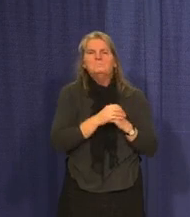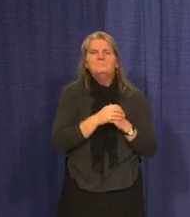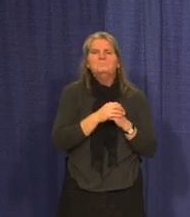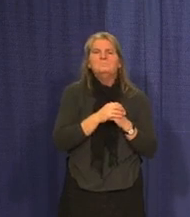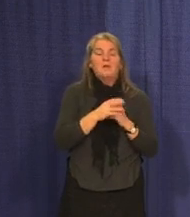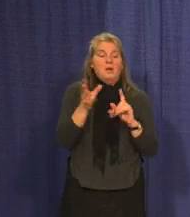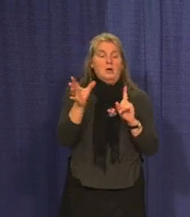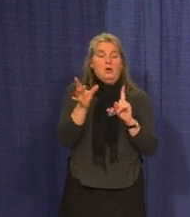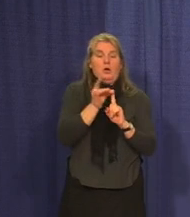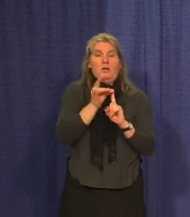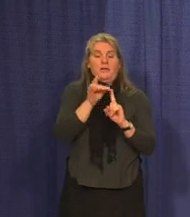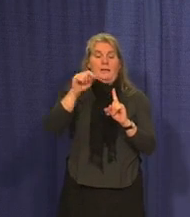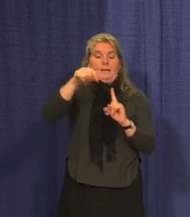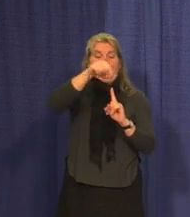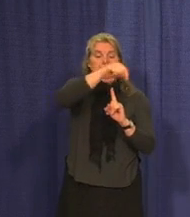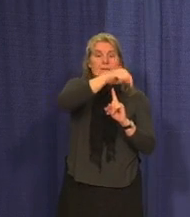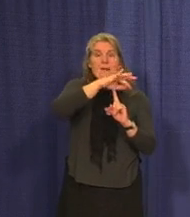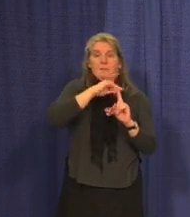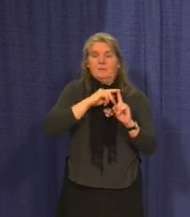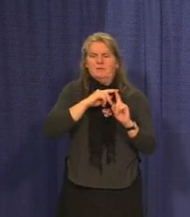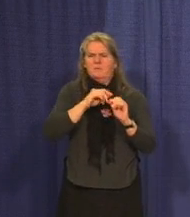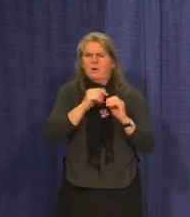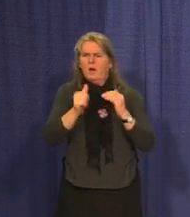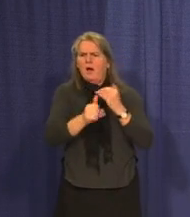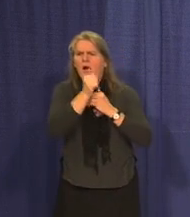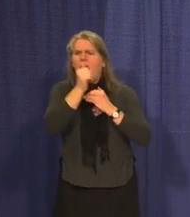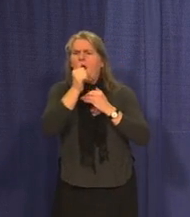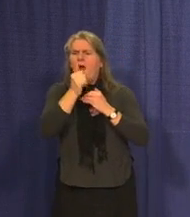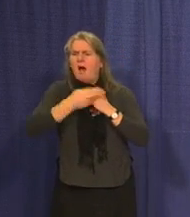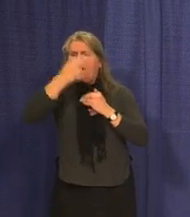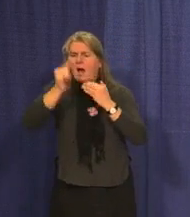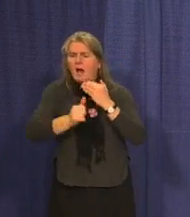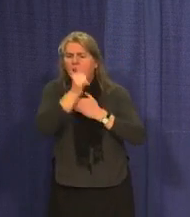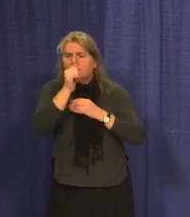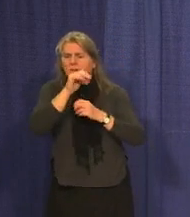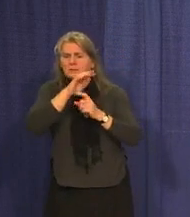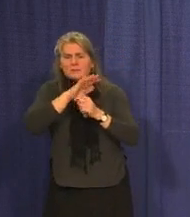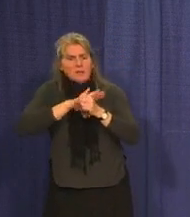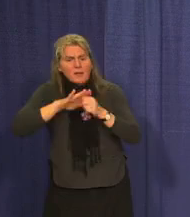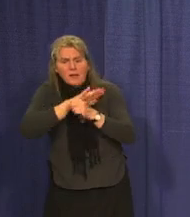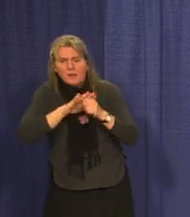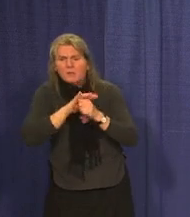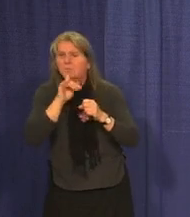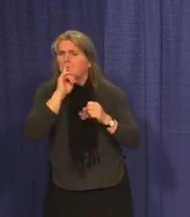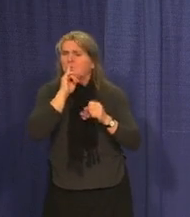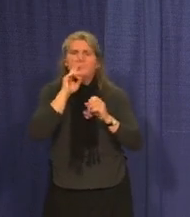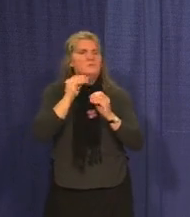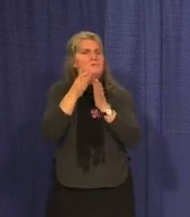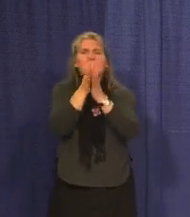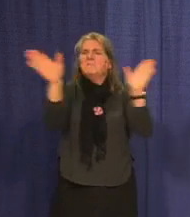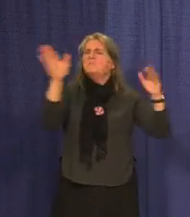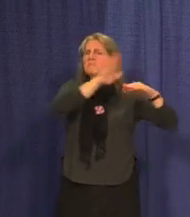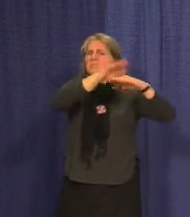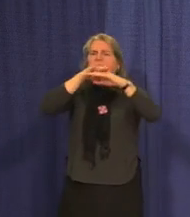Contact tracing again has been carried out, with some testing of higher risk contacts and there are no identified case